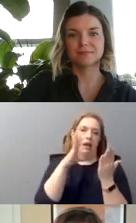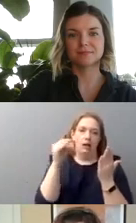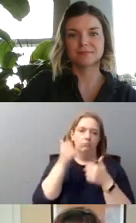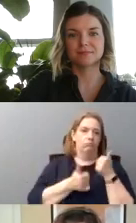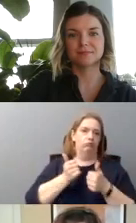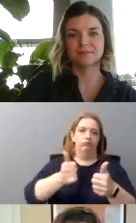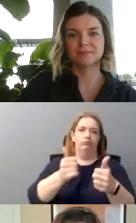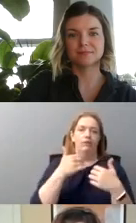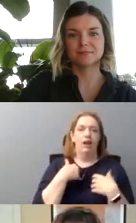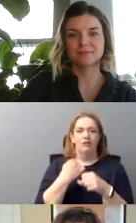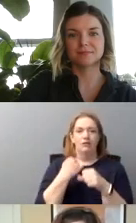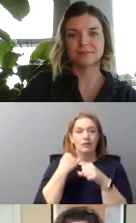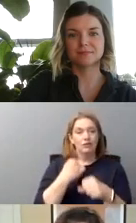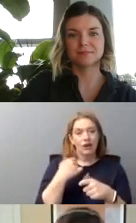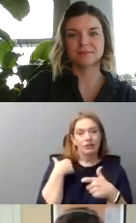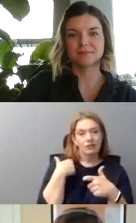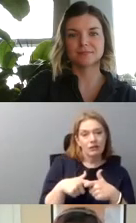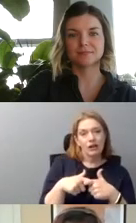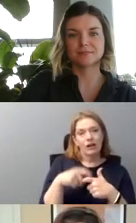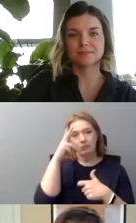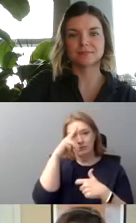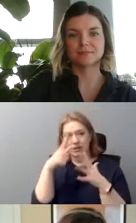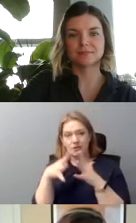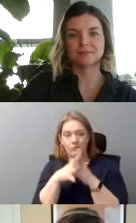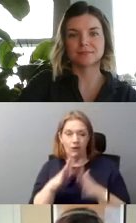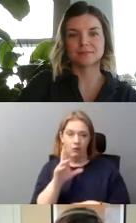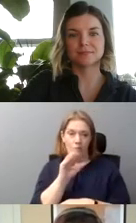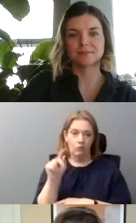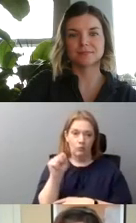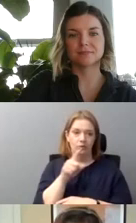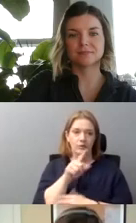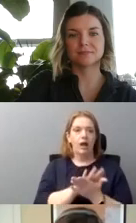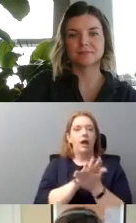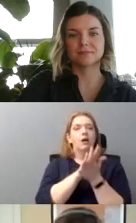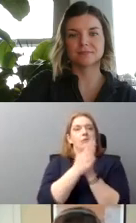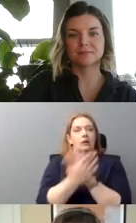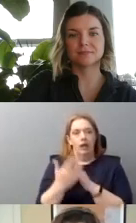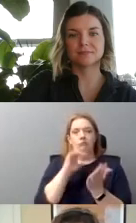and Mexican-American roots, and was a hub for this conceptual art movement in this city. Throughout